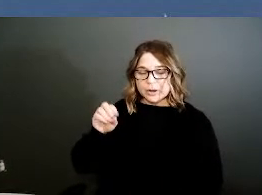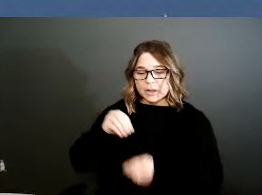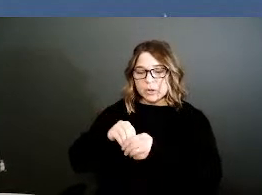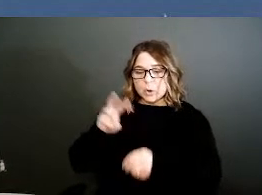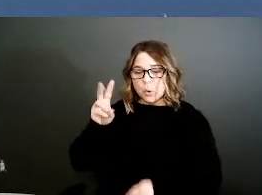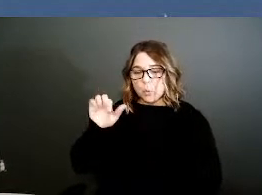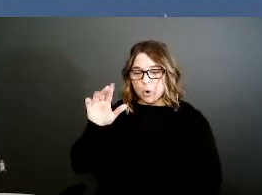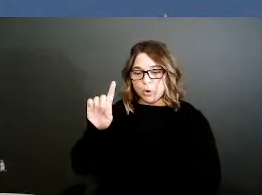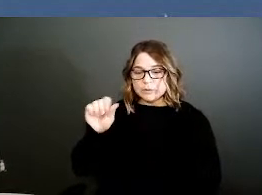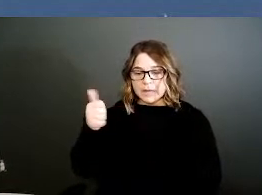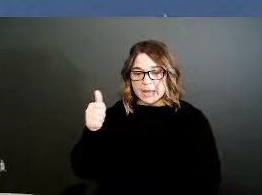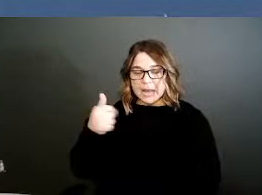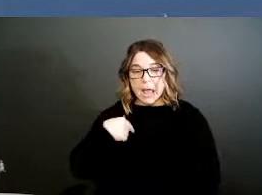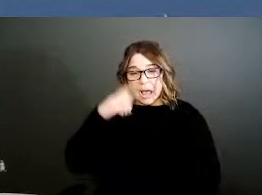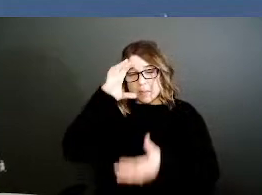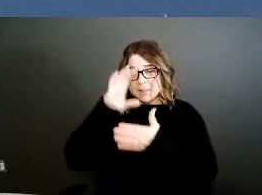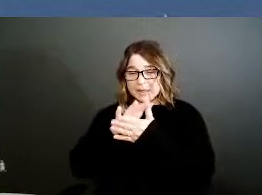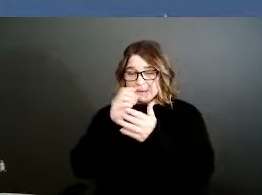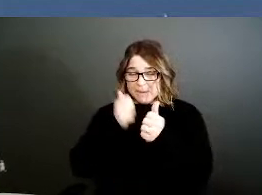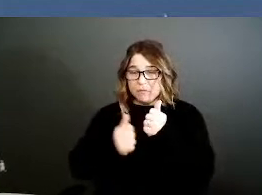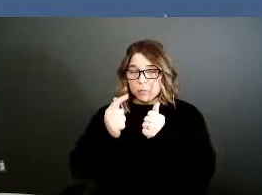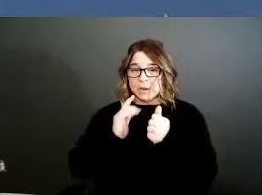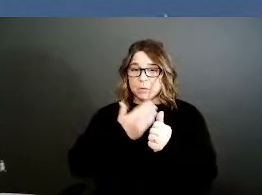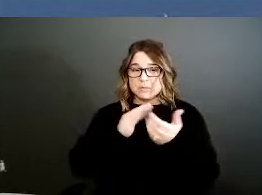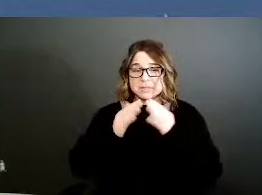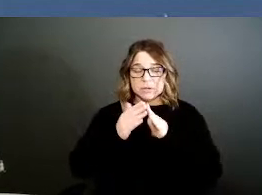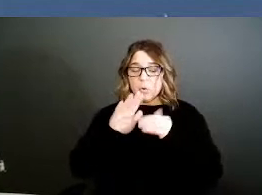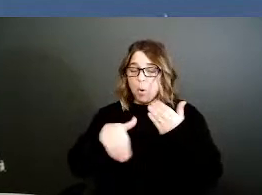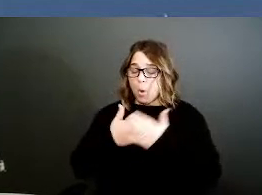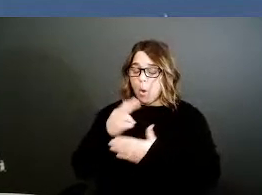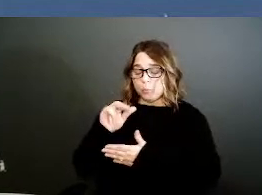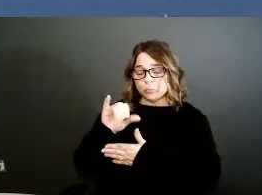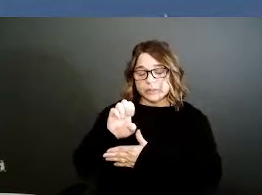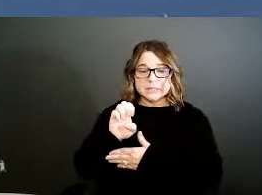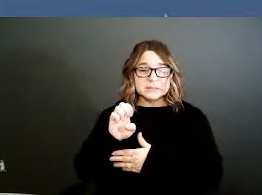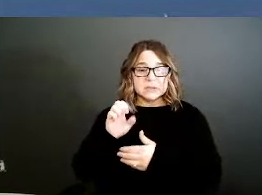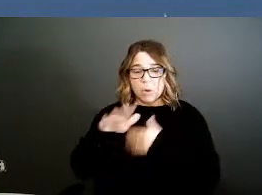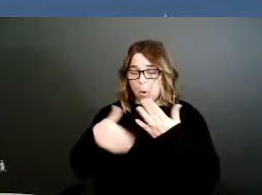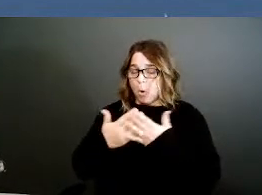I BELIEVE THAT EVERYONE IN OUR CITY OF ALL RACES AND LIVING IN ALL NEIGHBORHOODS SHOULD HAVE ACCESS TO A PUBLIC